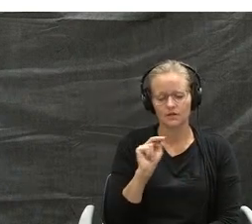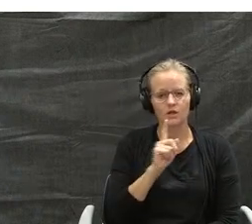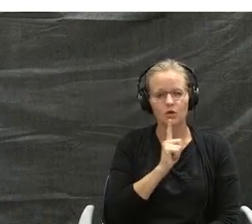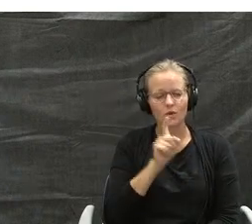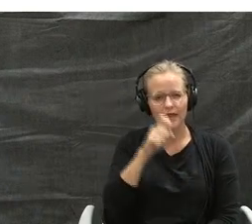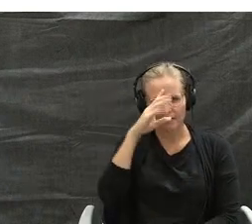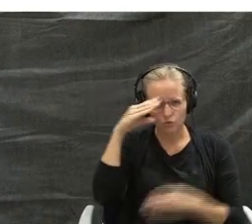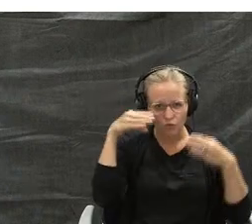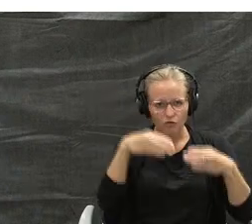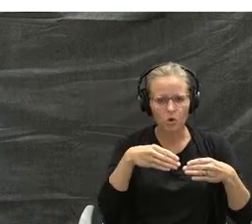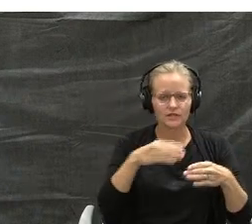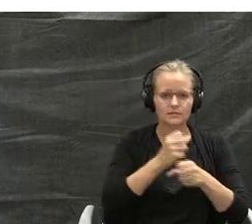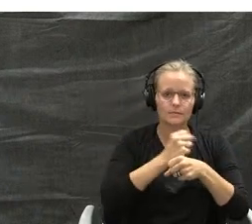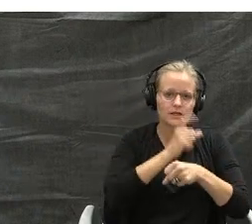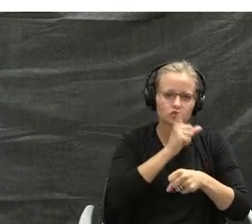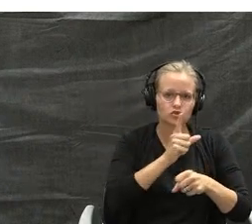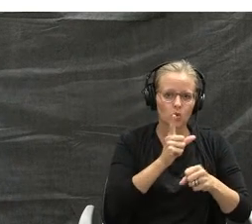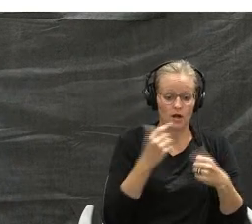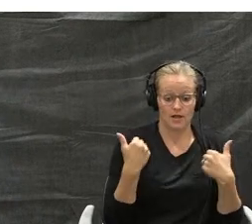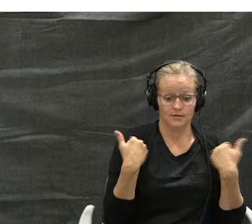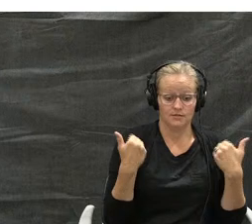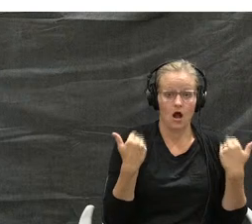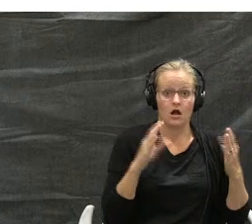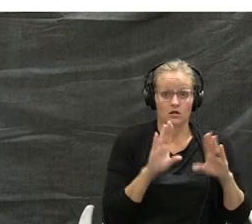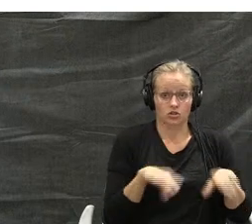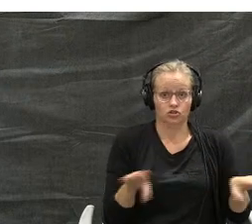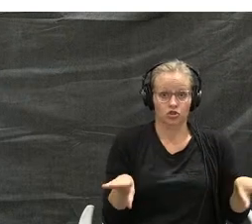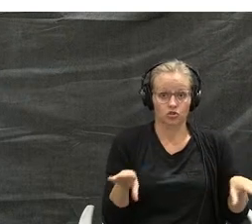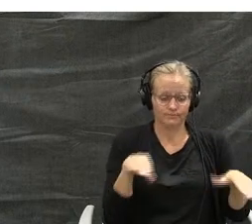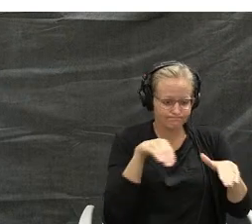that younger children are in school as often as possible.